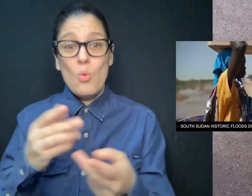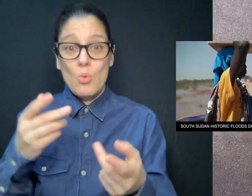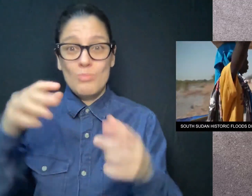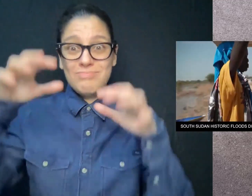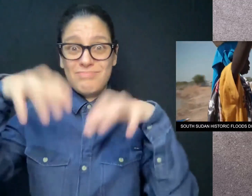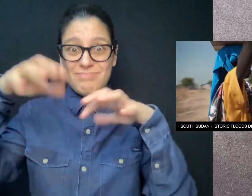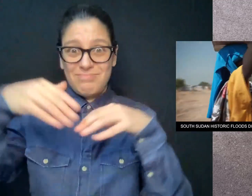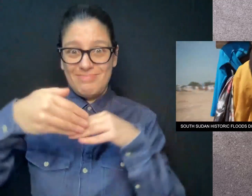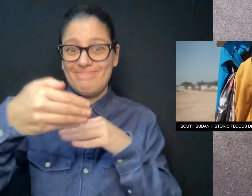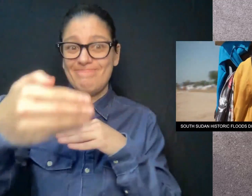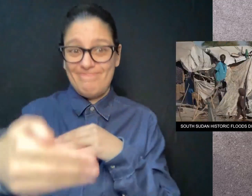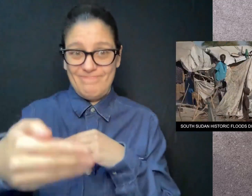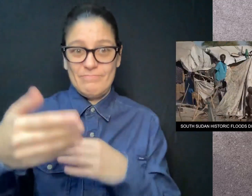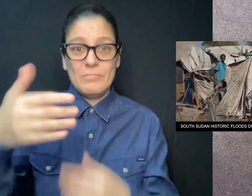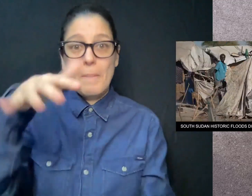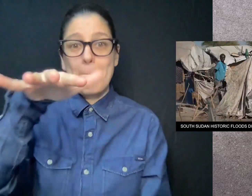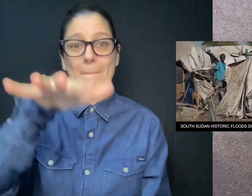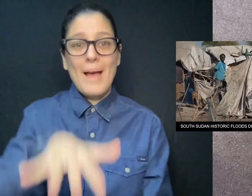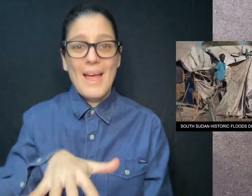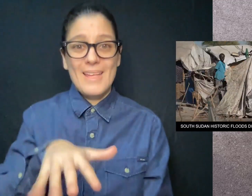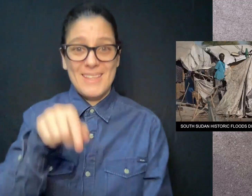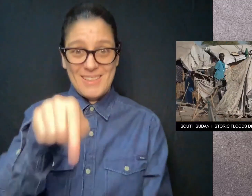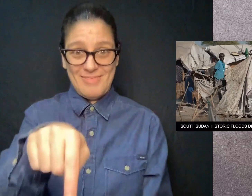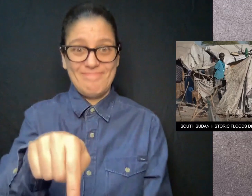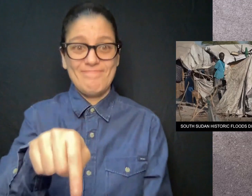the next big rainy season is expected in May